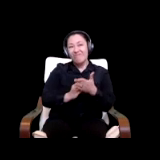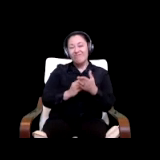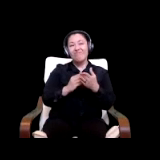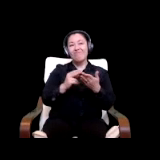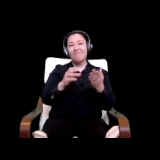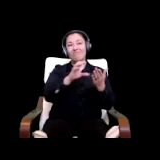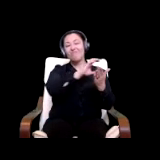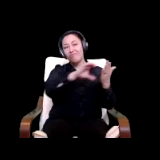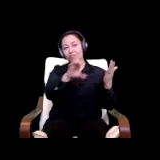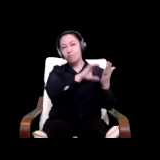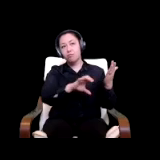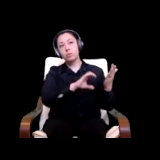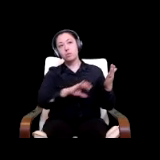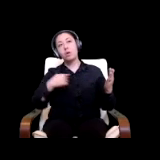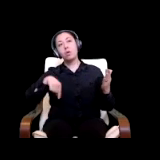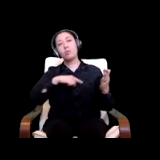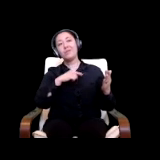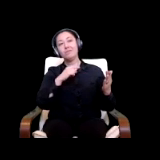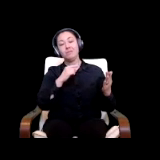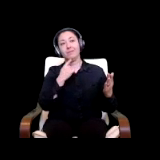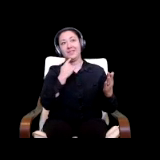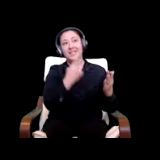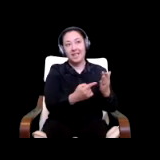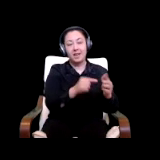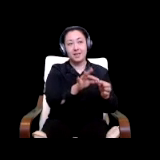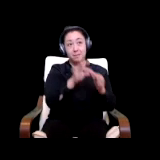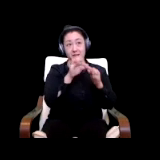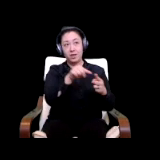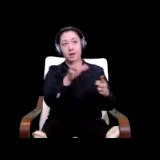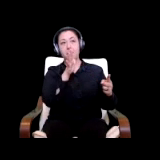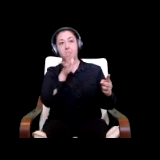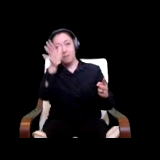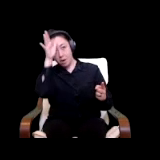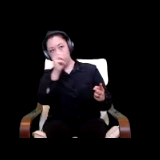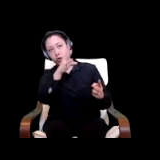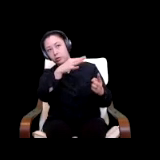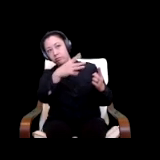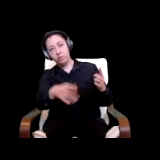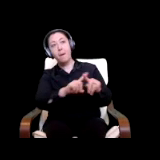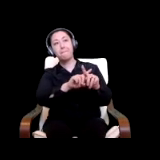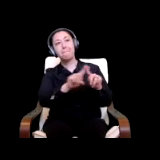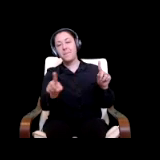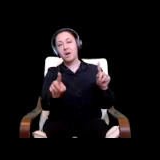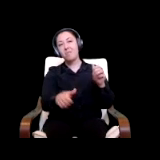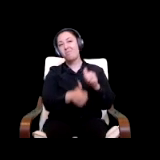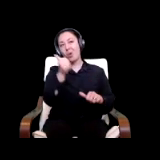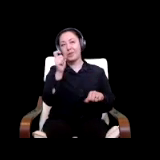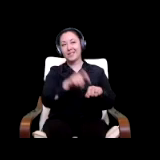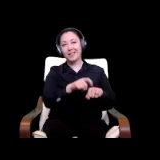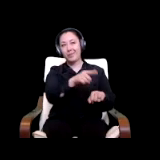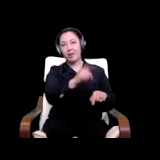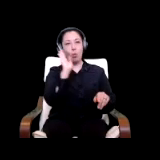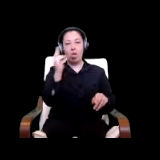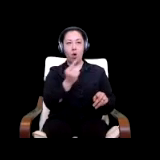really is there specific area but those team members will be really important for basically